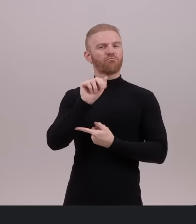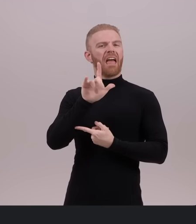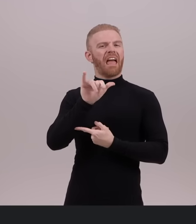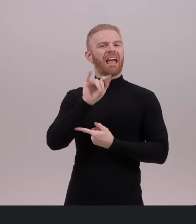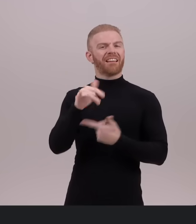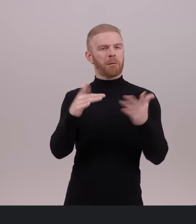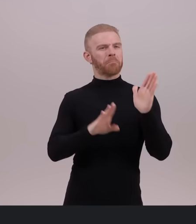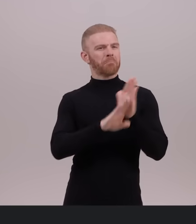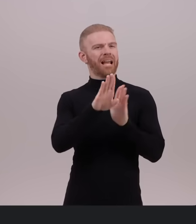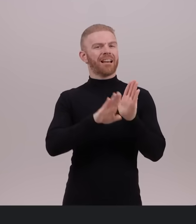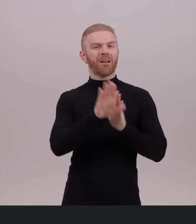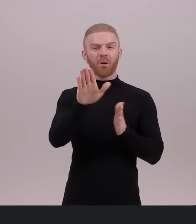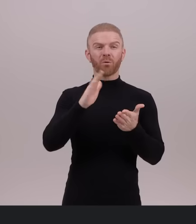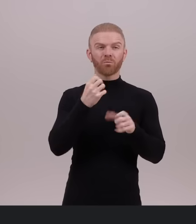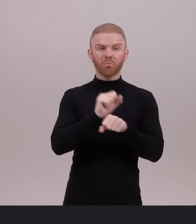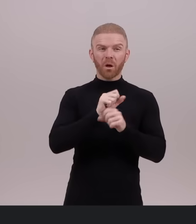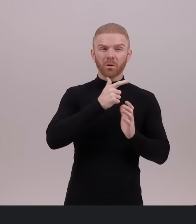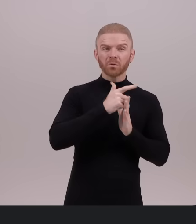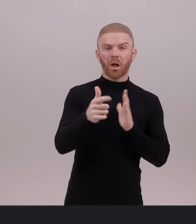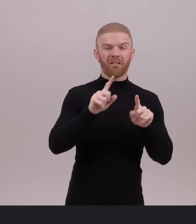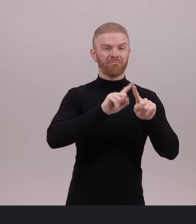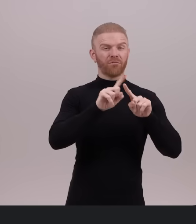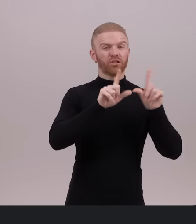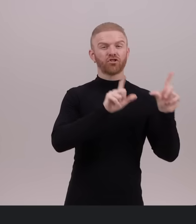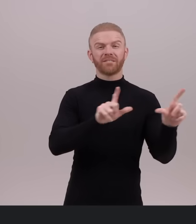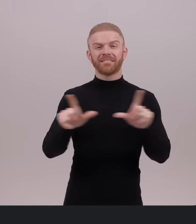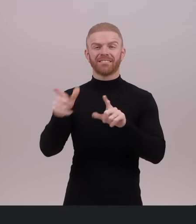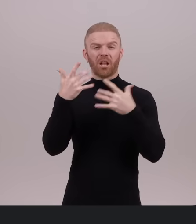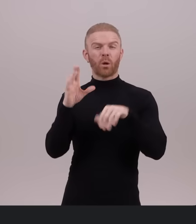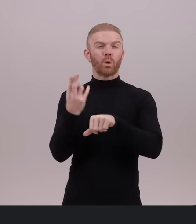surfaces you already use. Awesome. Thanks, Kevin.